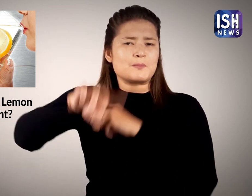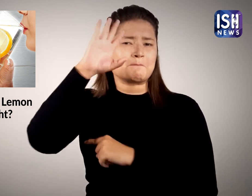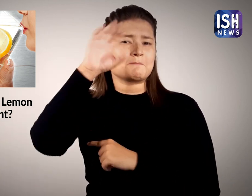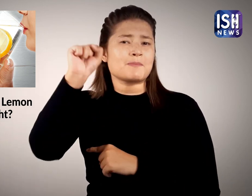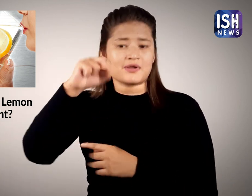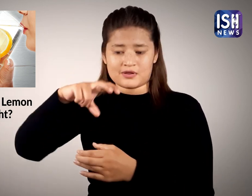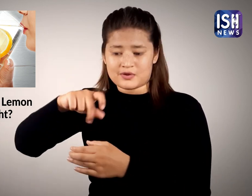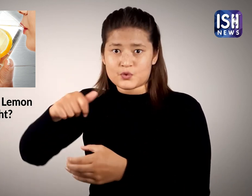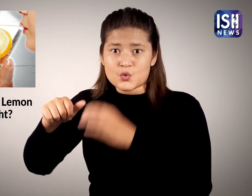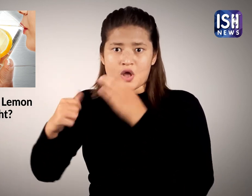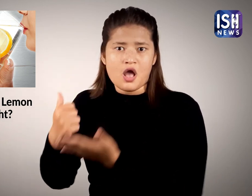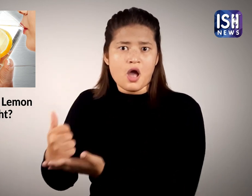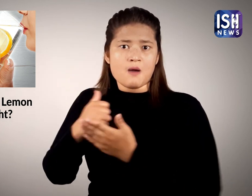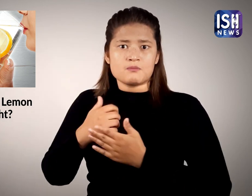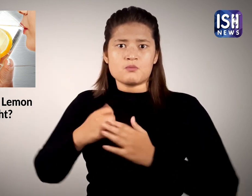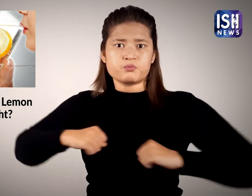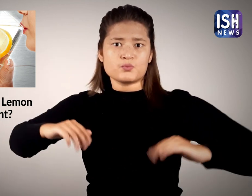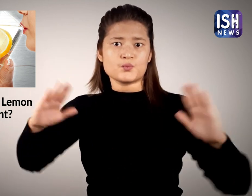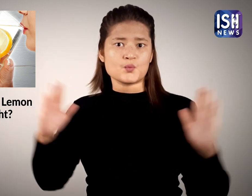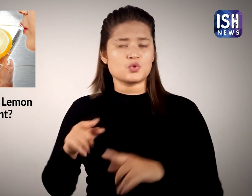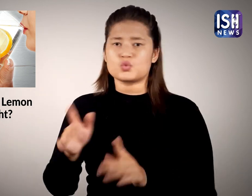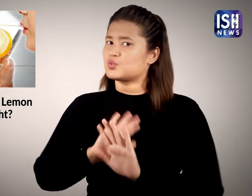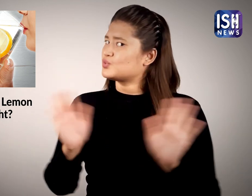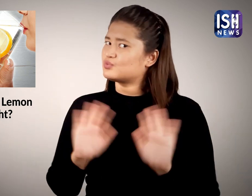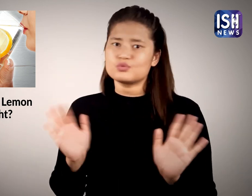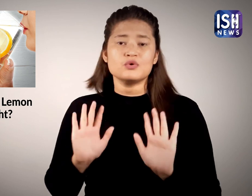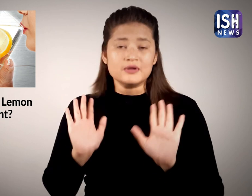So remember lemon water does not help to lose weight.